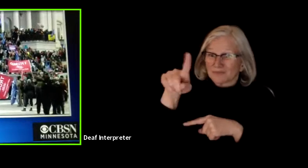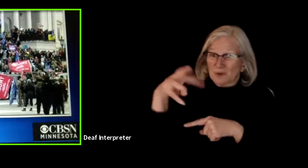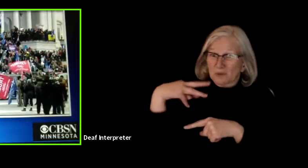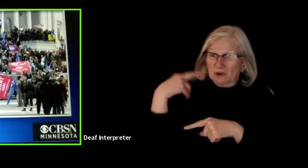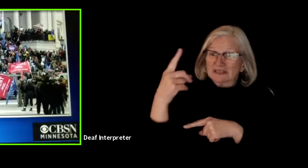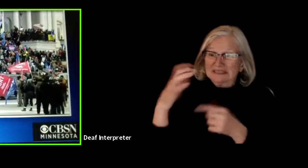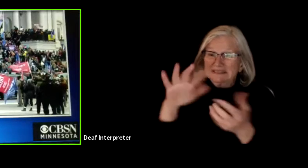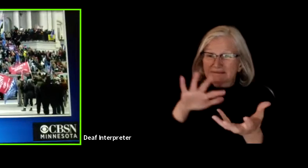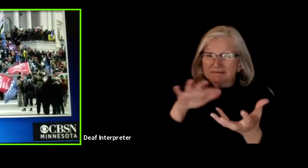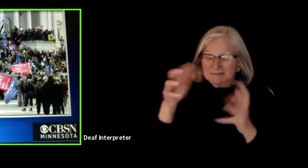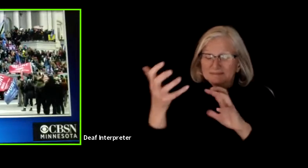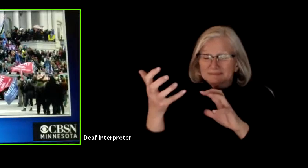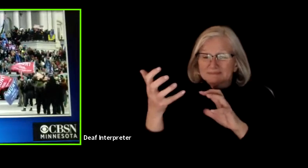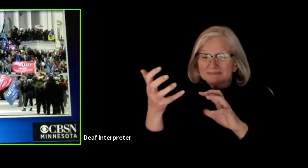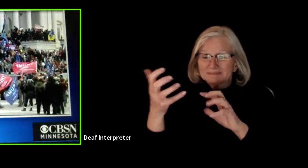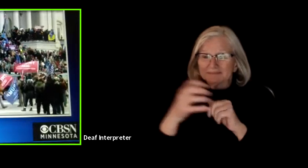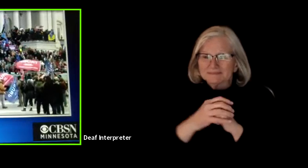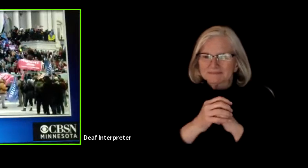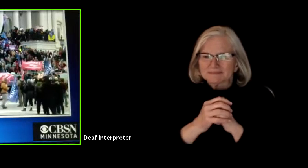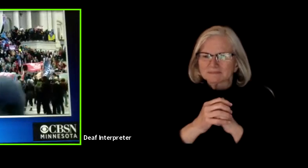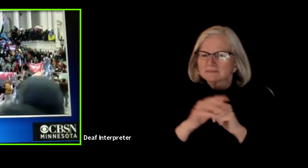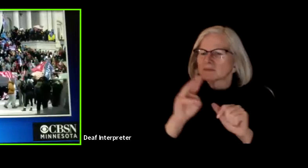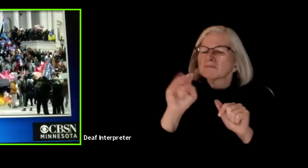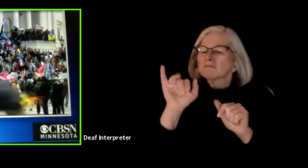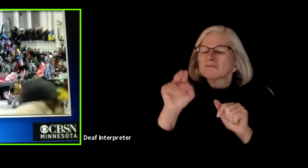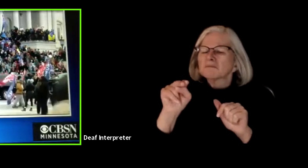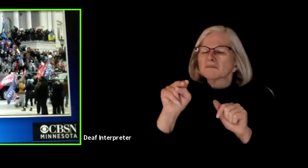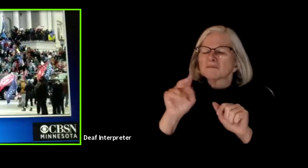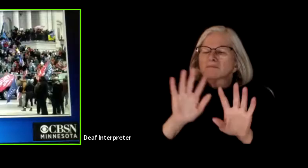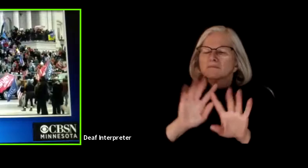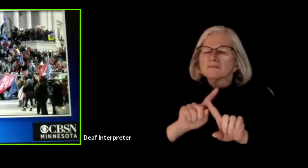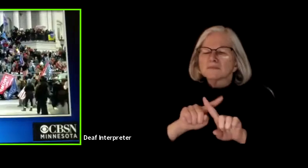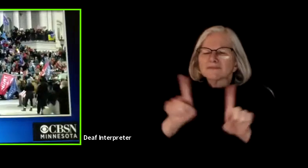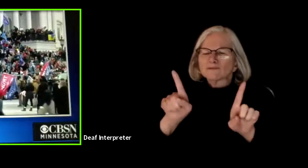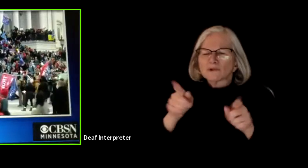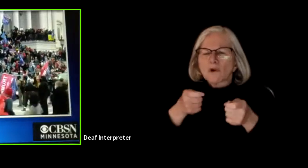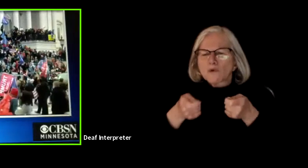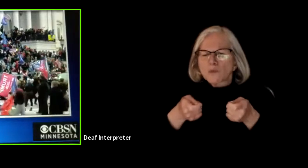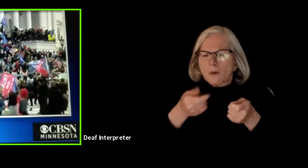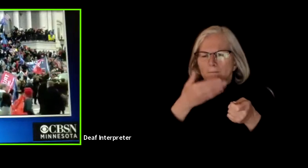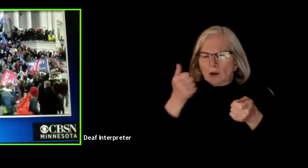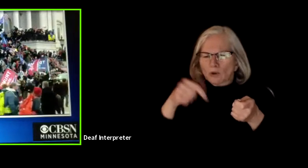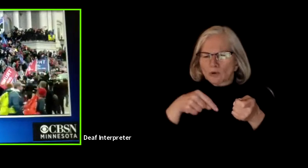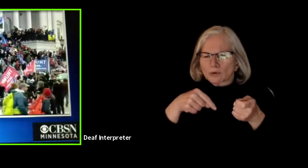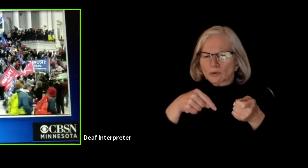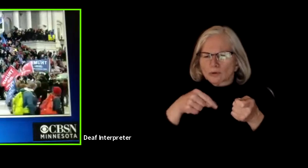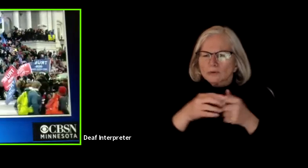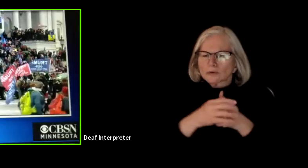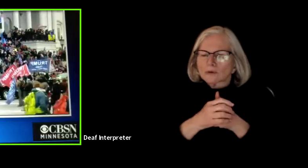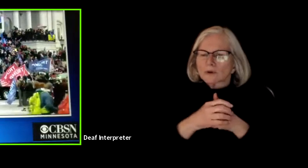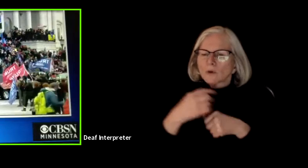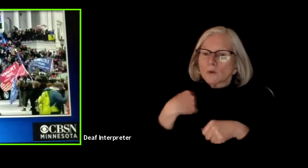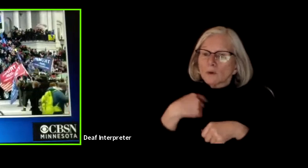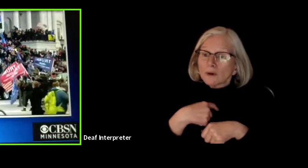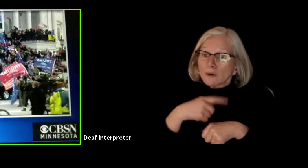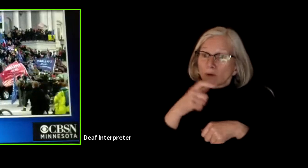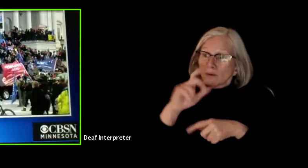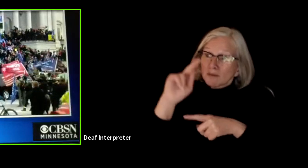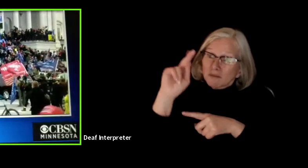WE UNDERSTAND THIS, THAT WHEN OUR POLITIC GETS TO THE POINT WHERE EVERYTHING BECOMES SO FRACTURED, IT'S VERY DIFFICULT, AND IT'S VERY DIFFICULT TO RUN